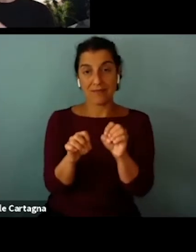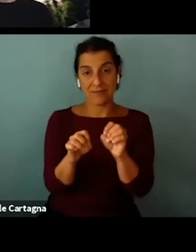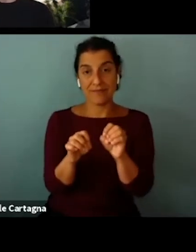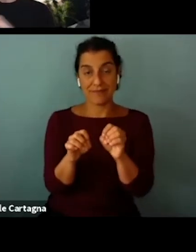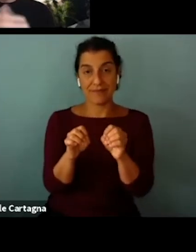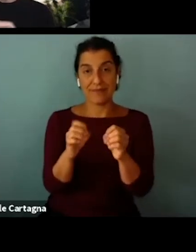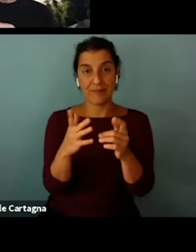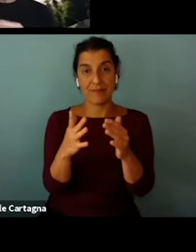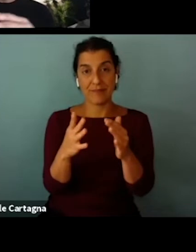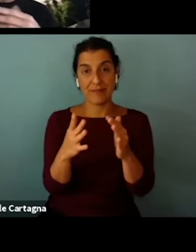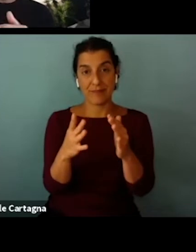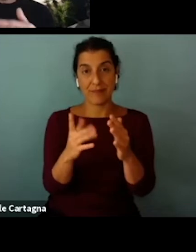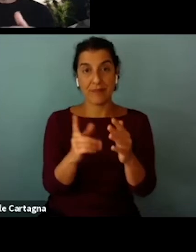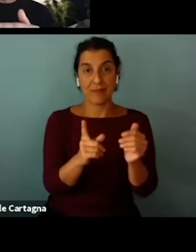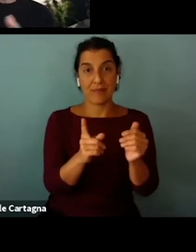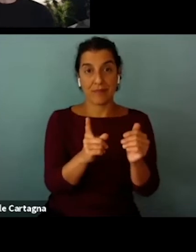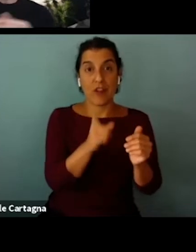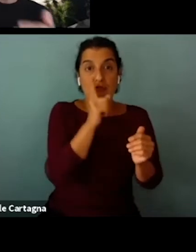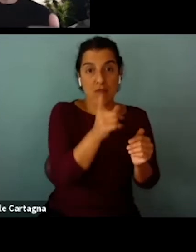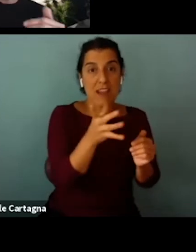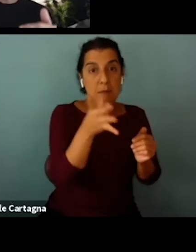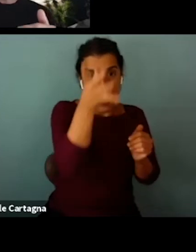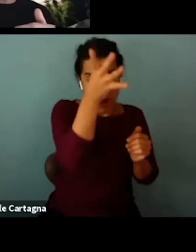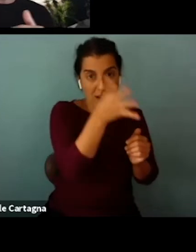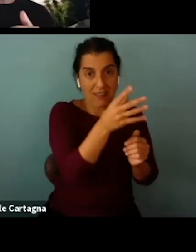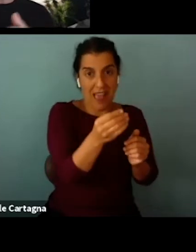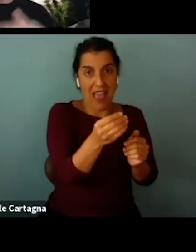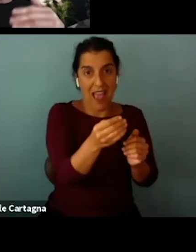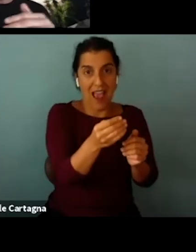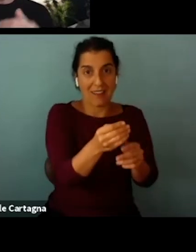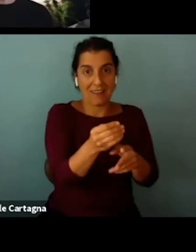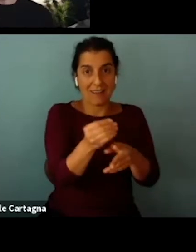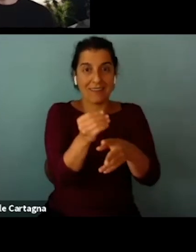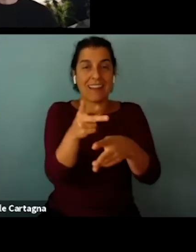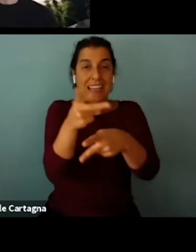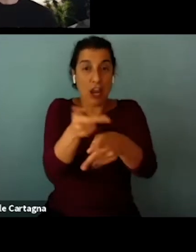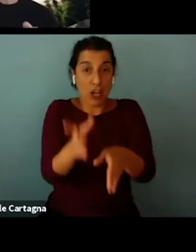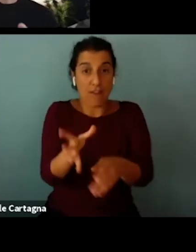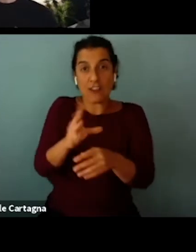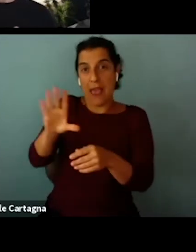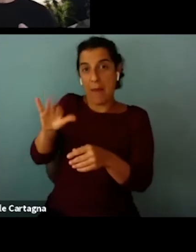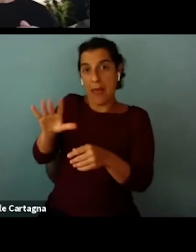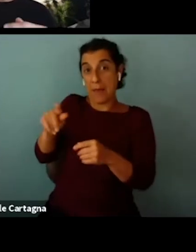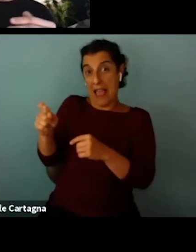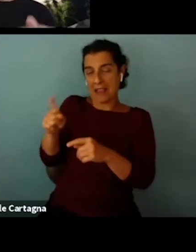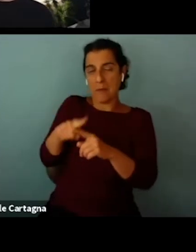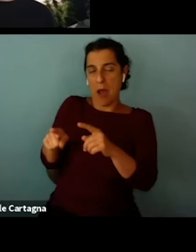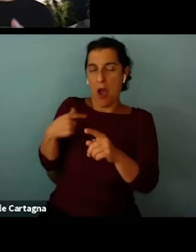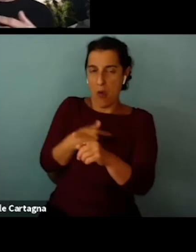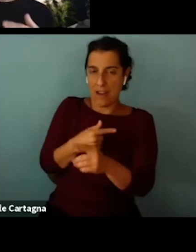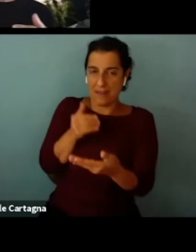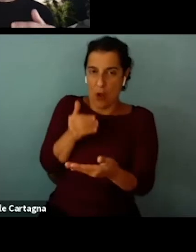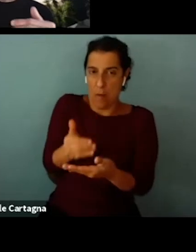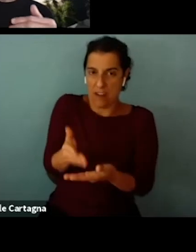the real uh parents and caregivers and baby x but we're we're almost there so um at the moment um